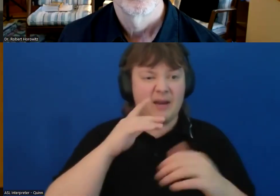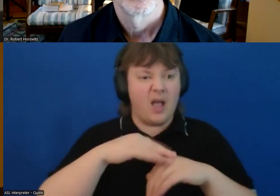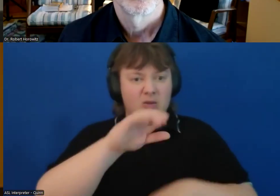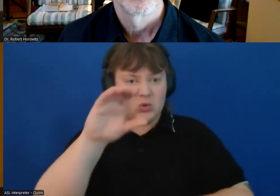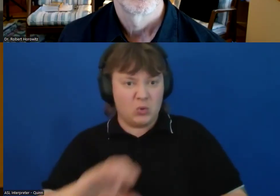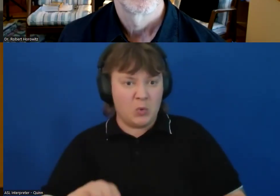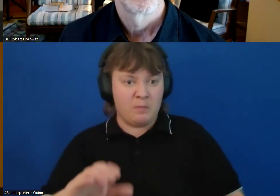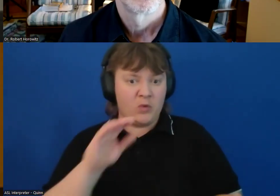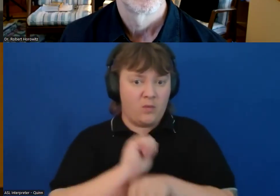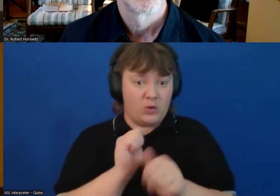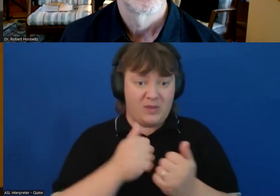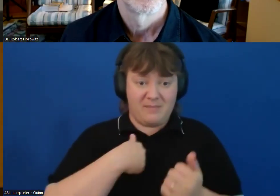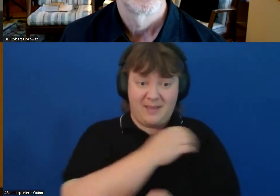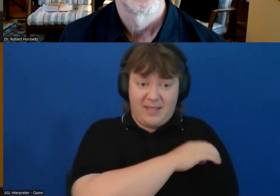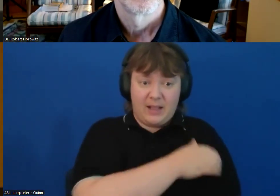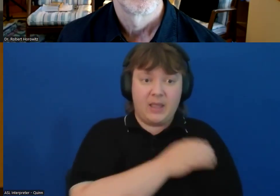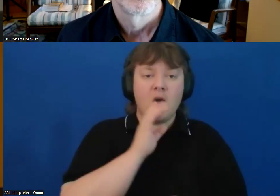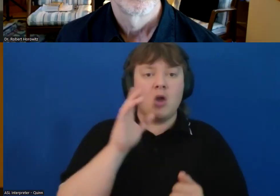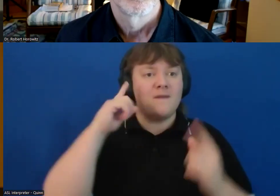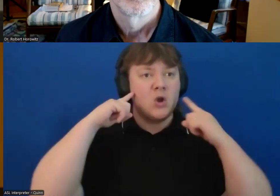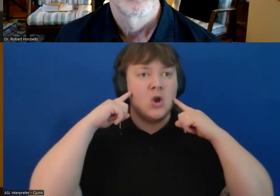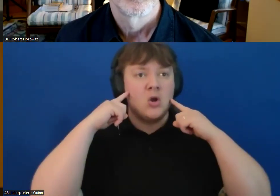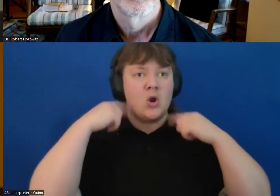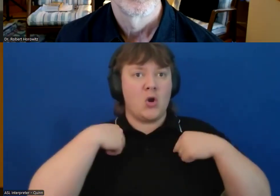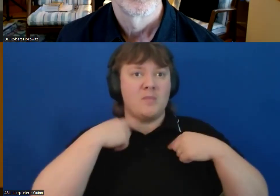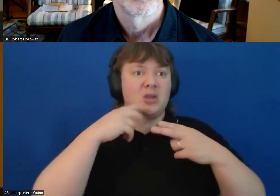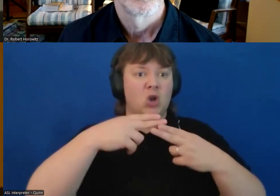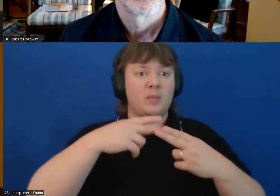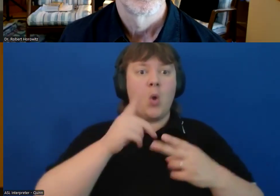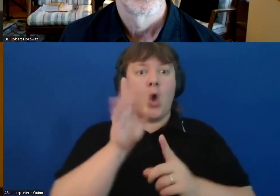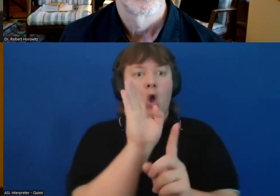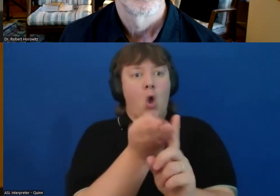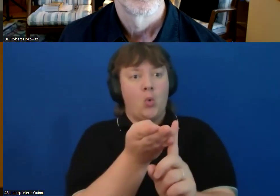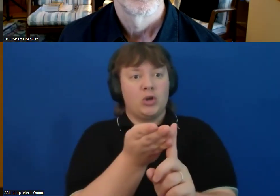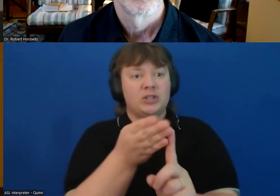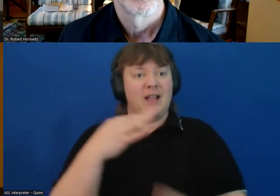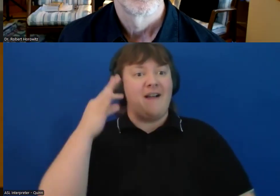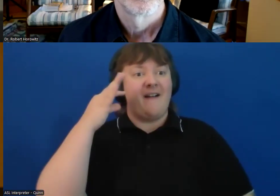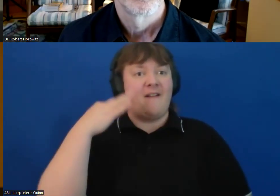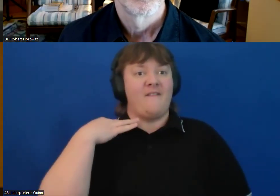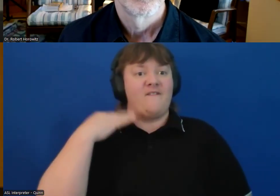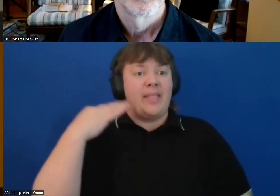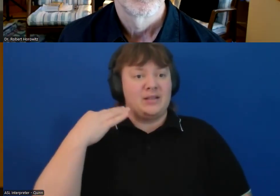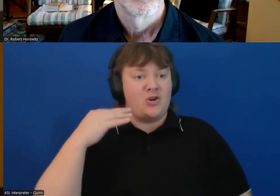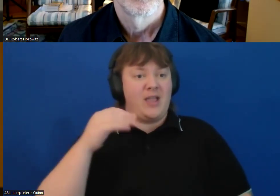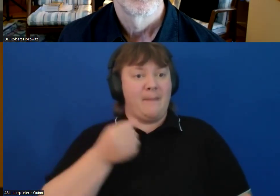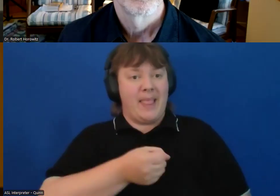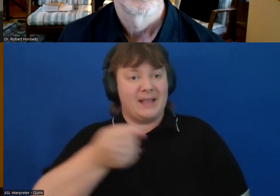probably heard me refer to coerced voluntary placements or decisions. And it's also a big